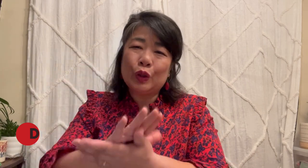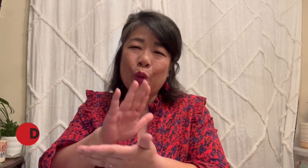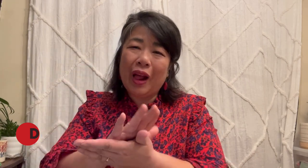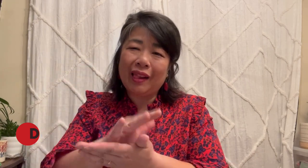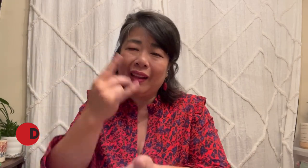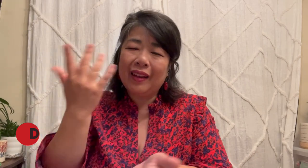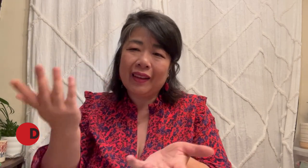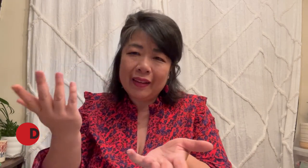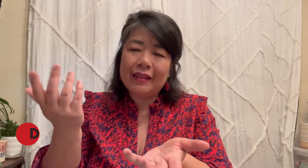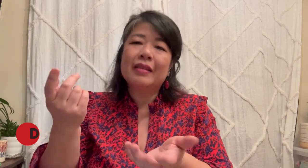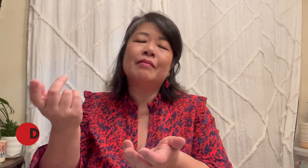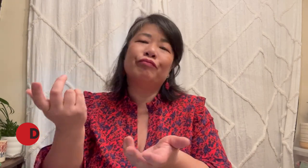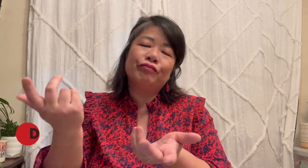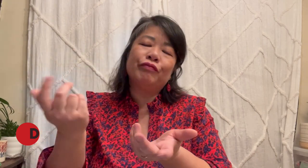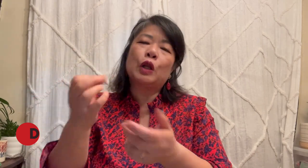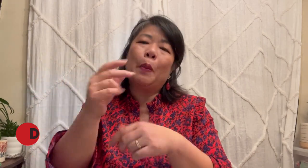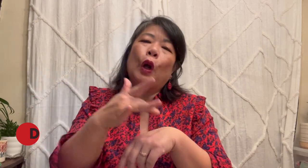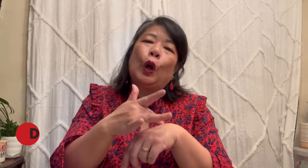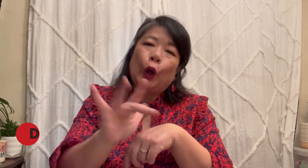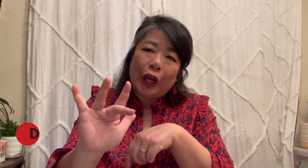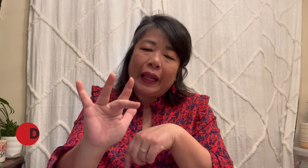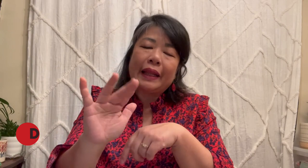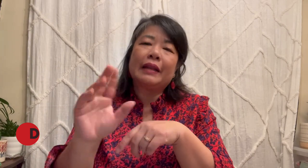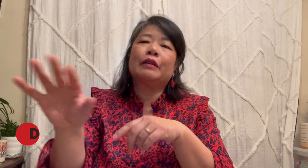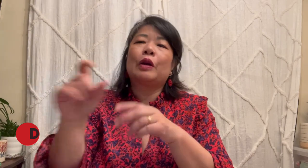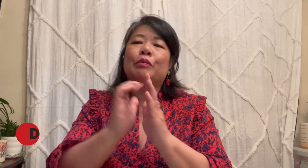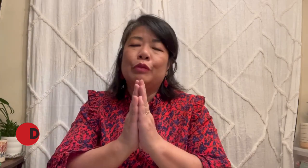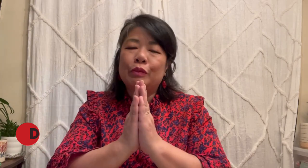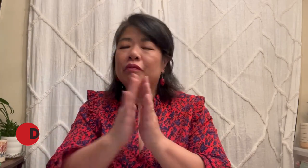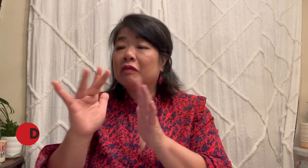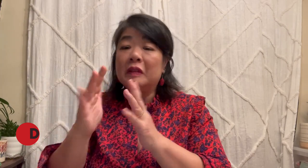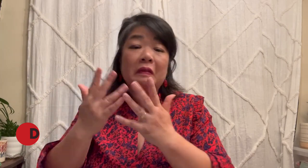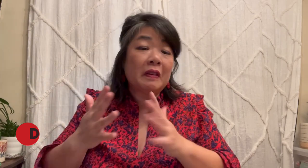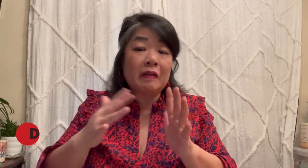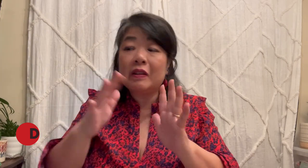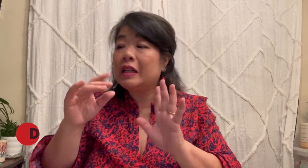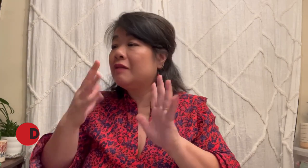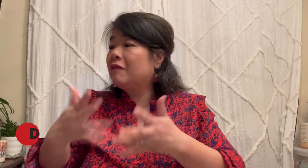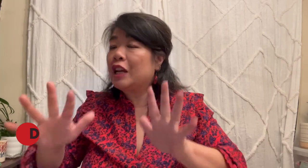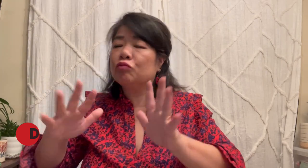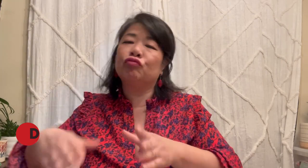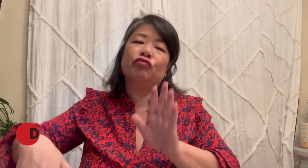because we have to go to work and school. So we do it earlier